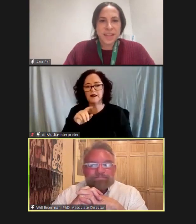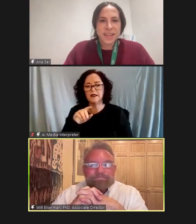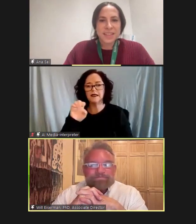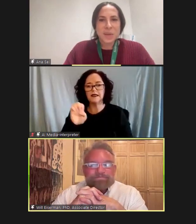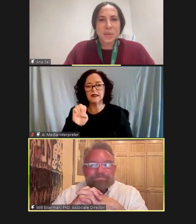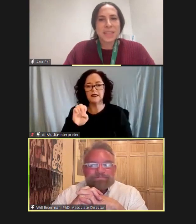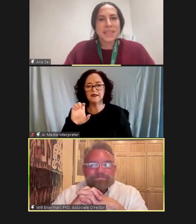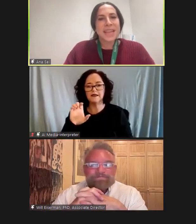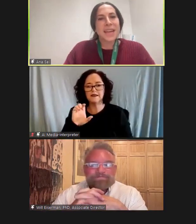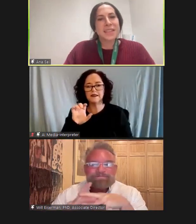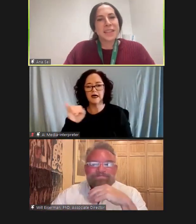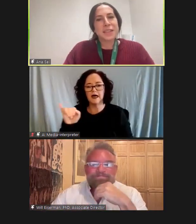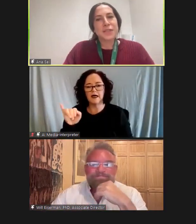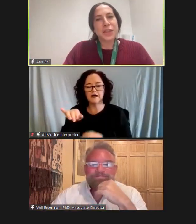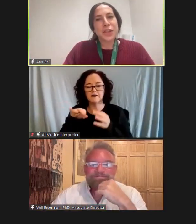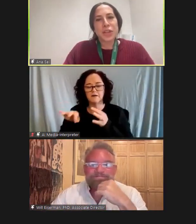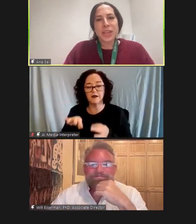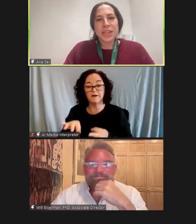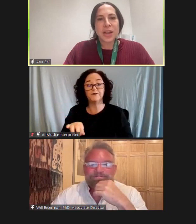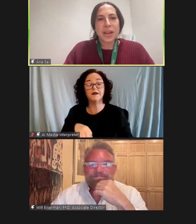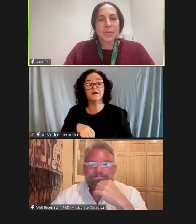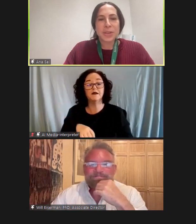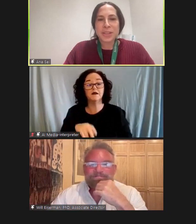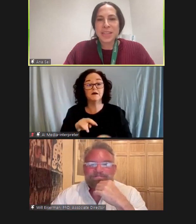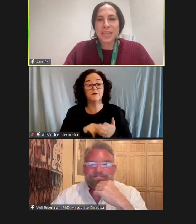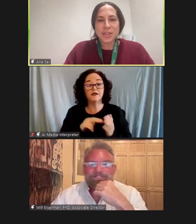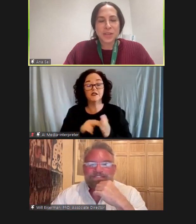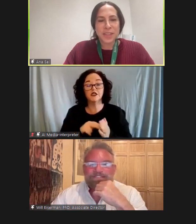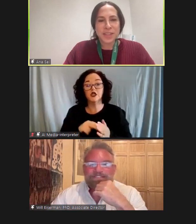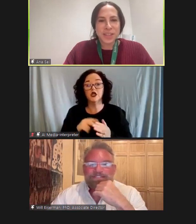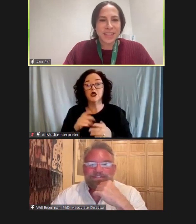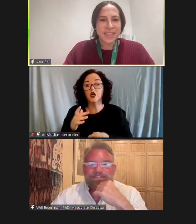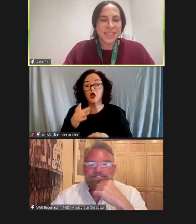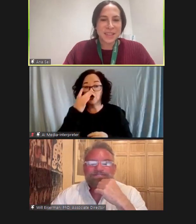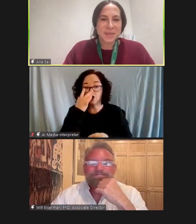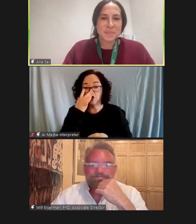so ECI stands for Early Childhood